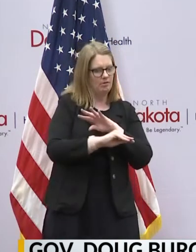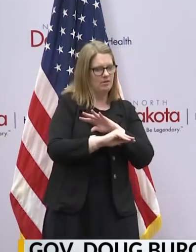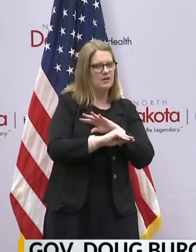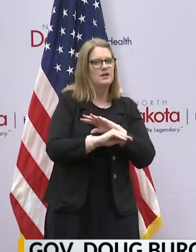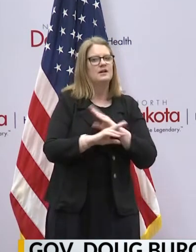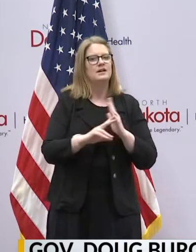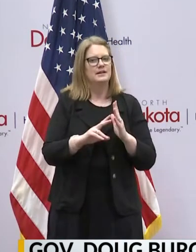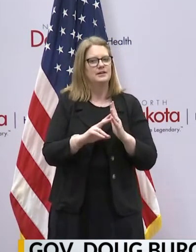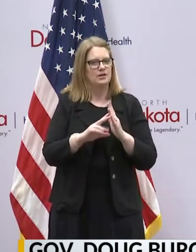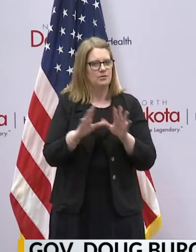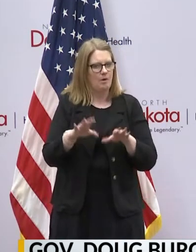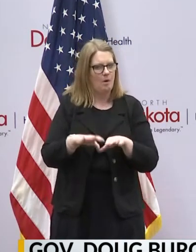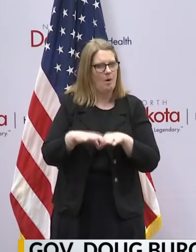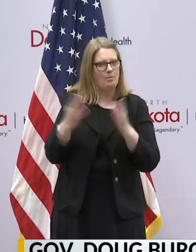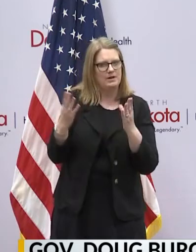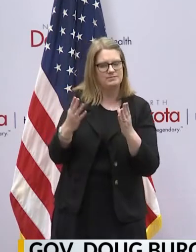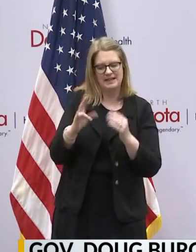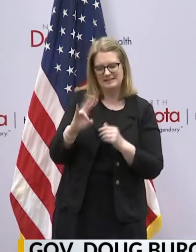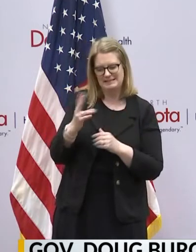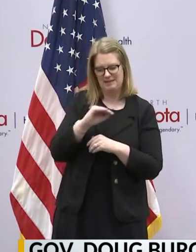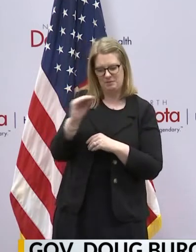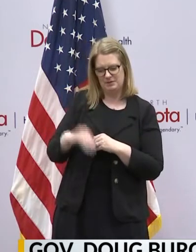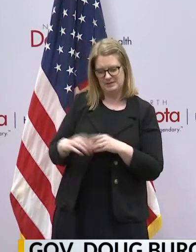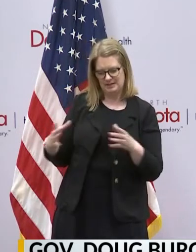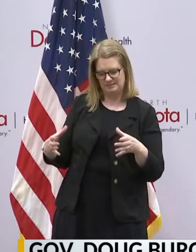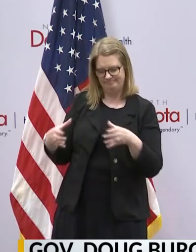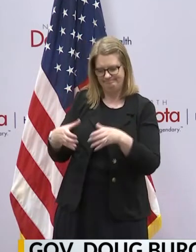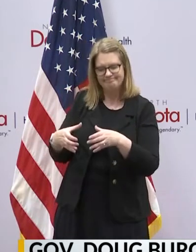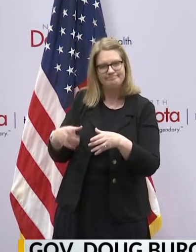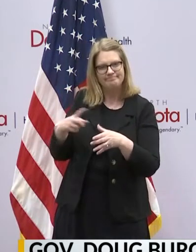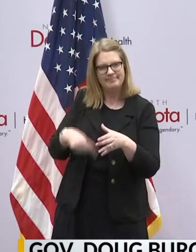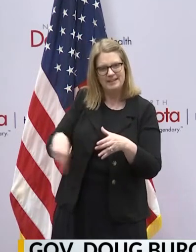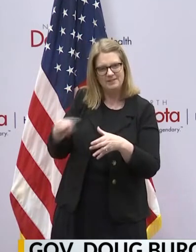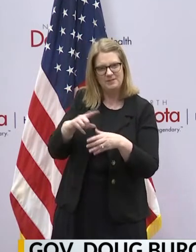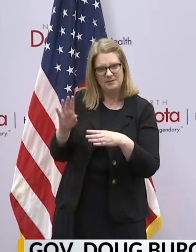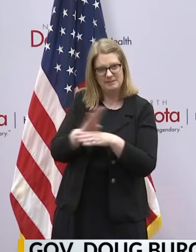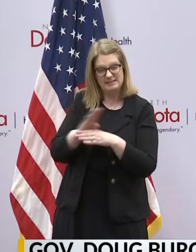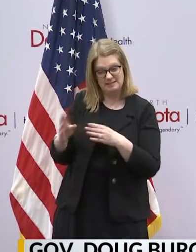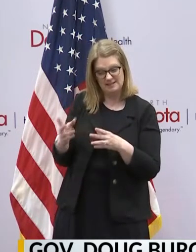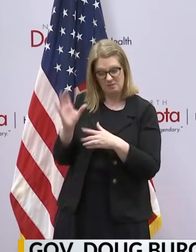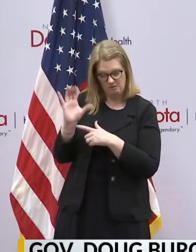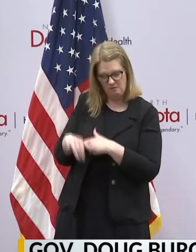MORE TRANSMISSIBLE MOMENTS, IF YOU WILL, REOPENING THOSE